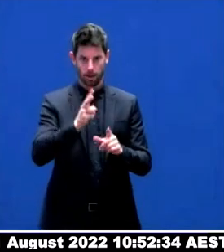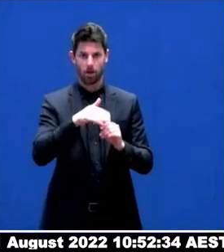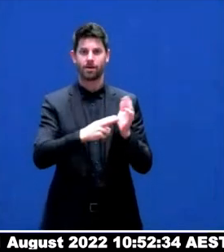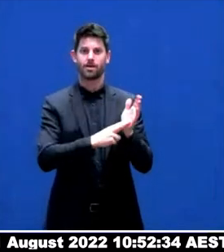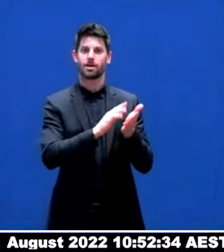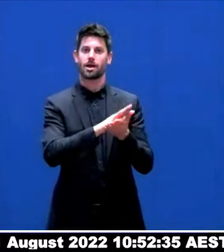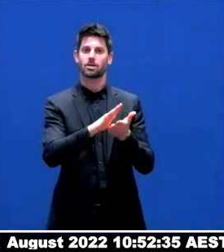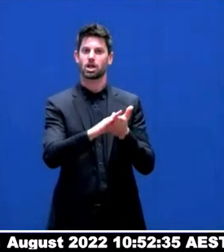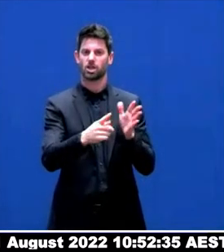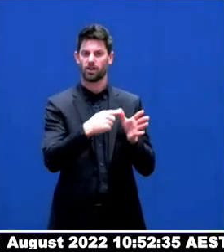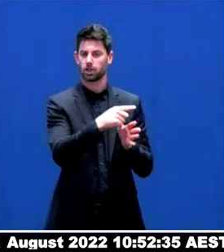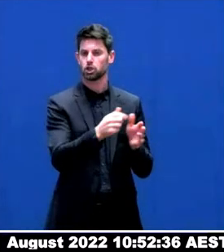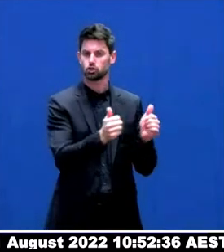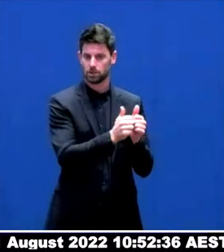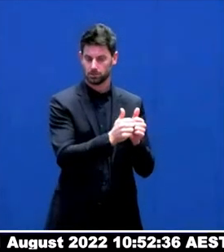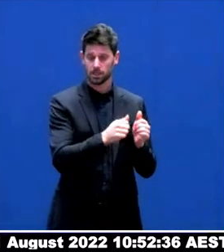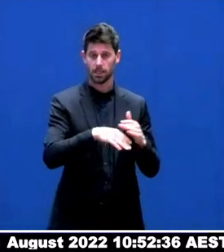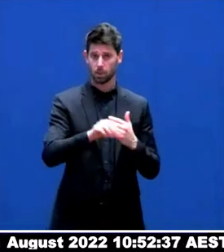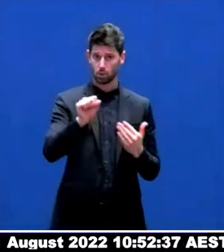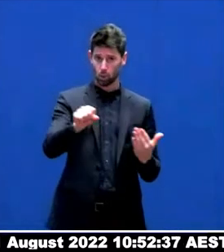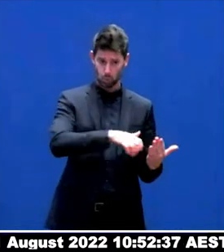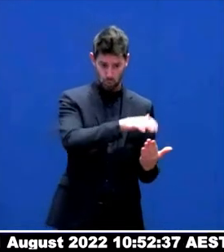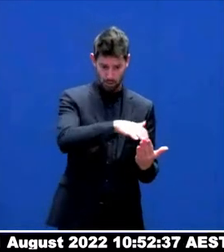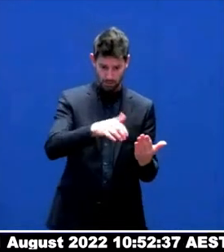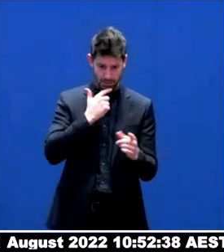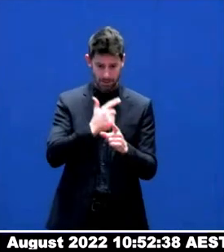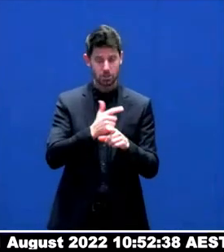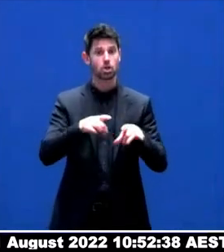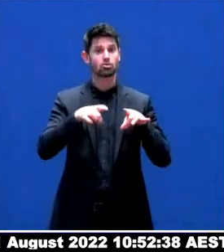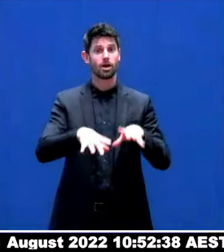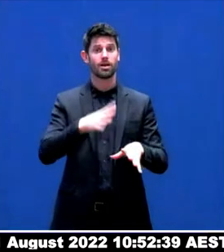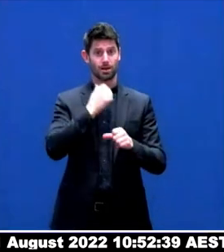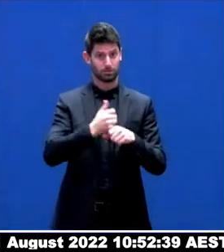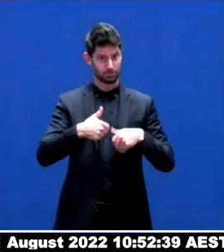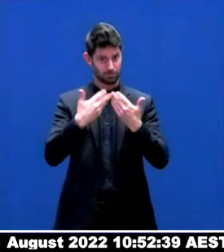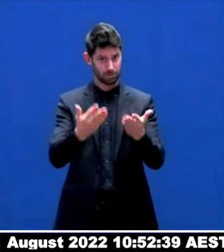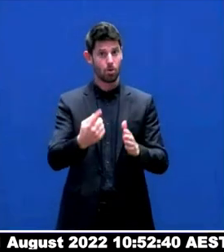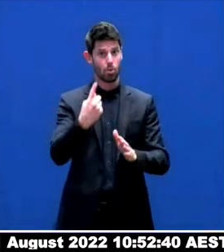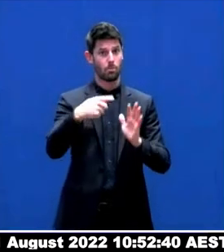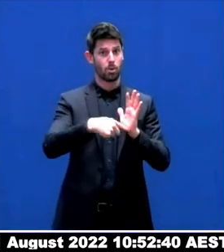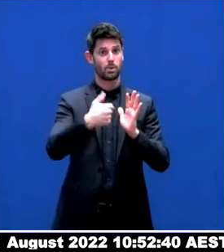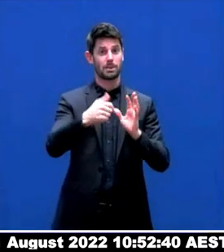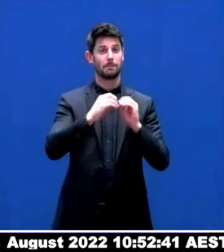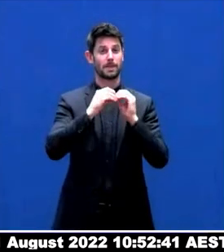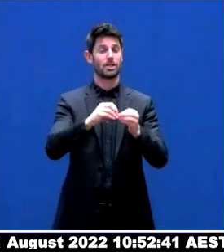the statement, it's right, isn't it, that the Commonwealth Government provides $1.6 billion each year to the states and territories?